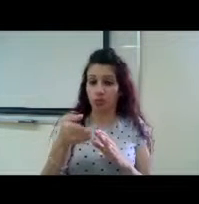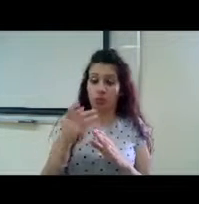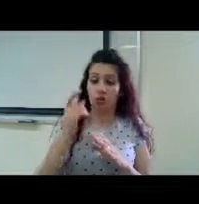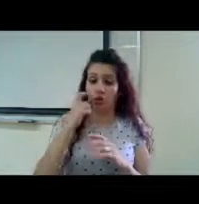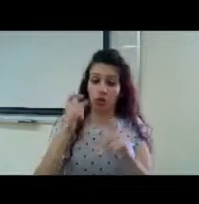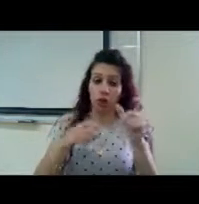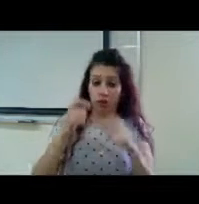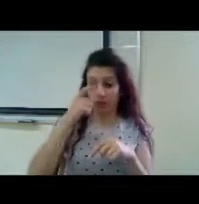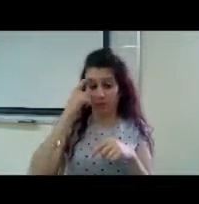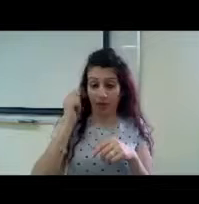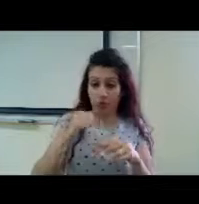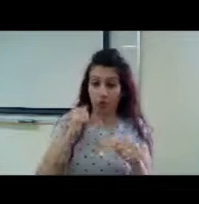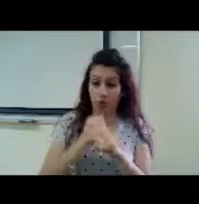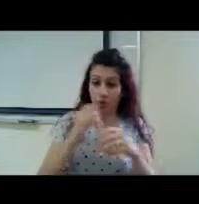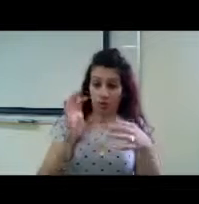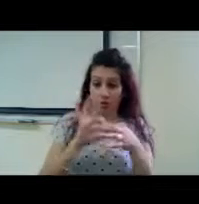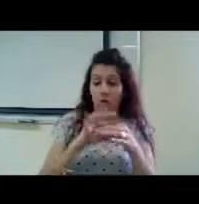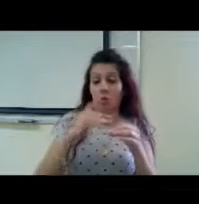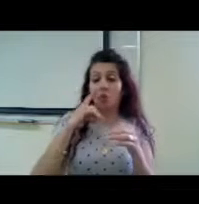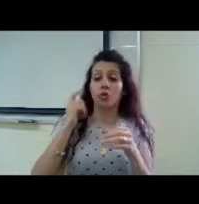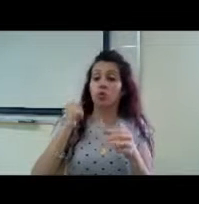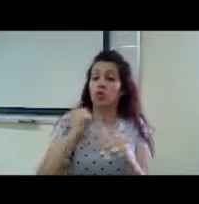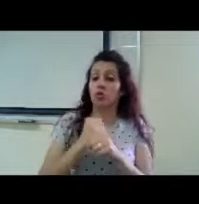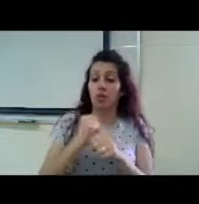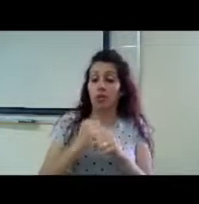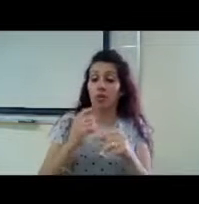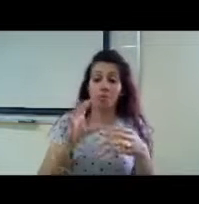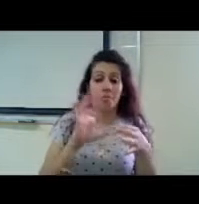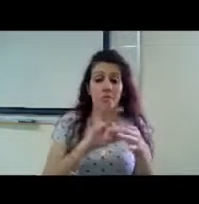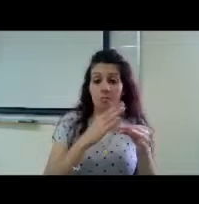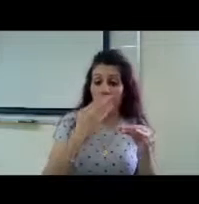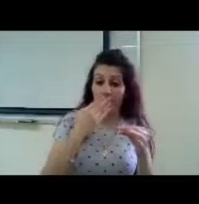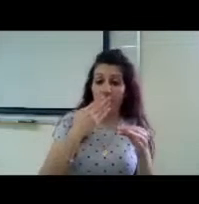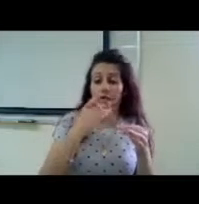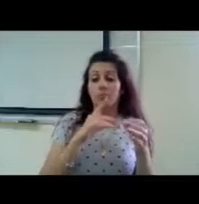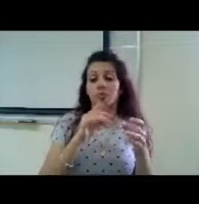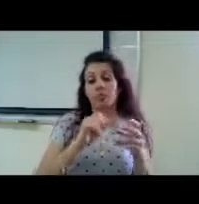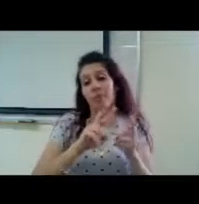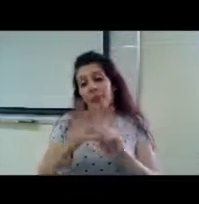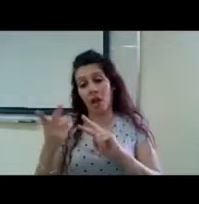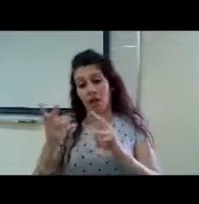started with Calibri including exploring our demo site and our arabic catalog I